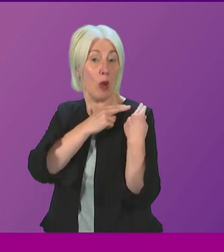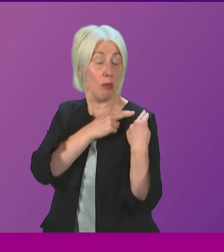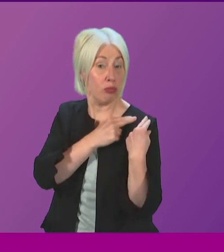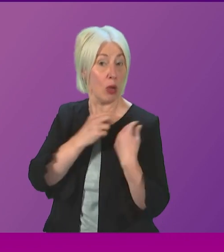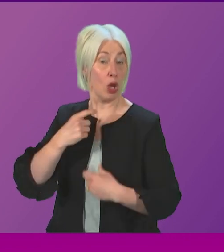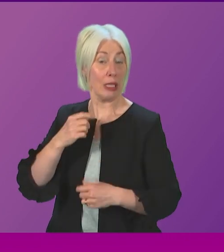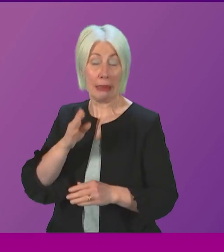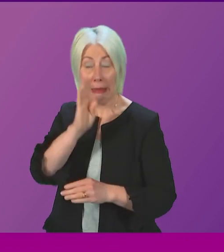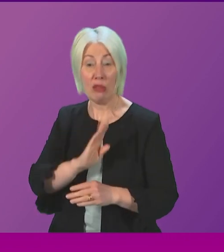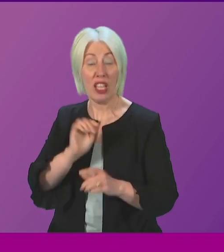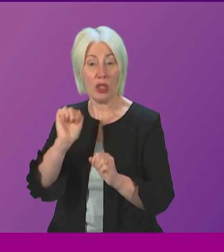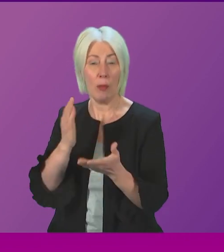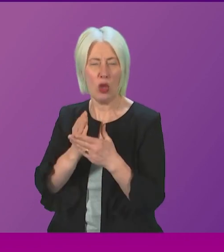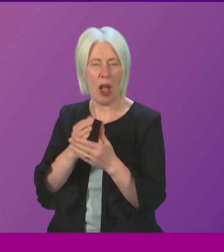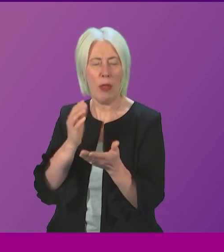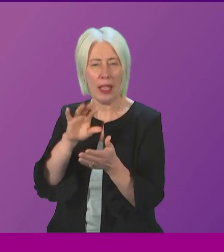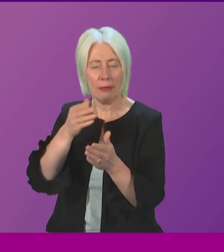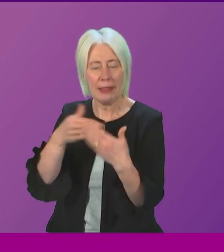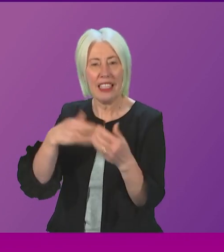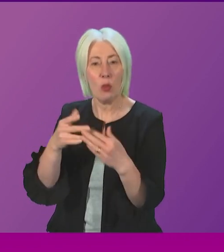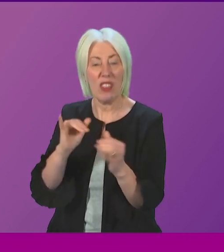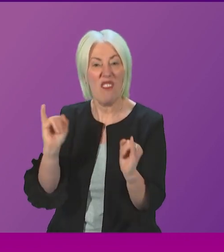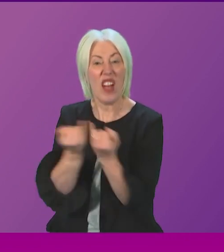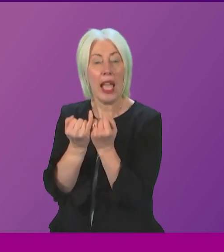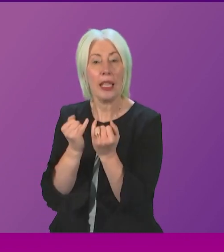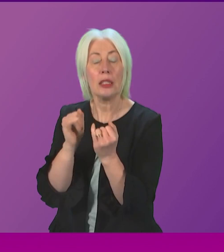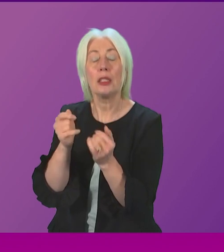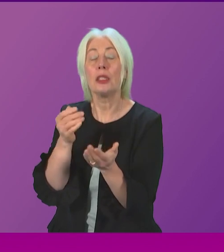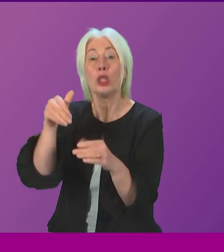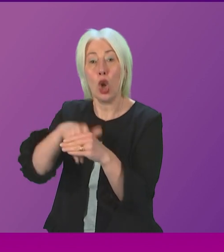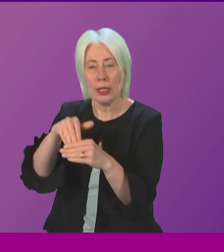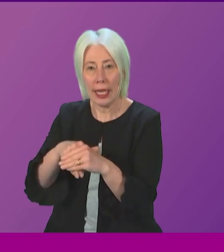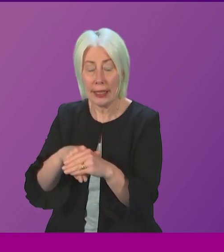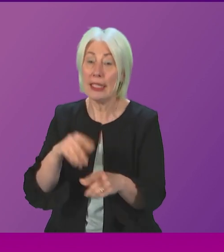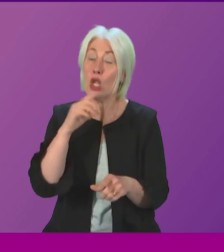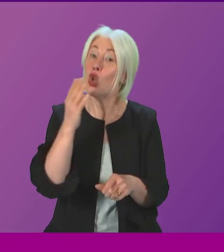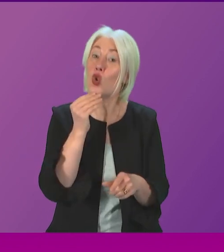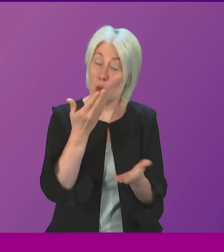On 9 May, I wrote to the United Kingdom Government to urge it to use the bill to tackle that very issue.